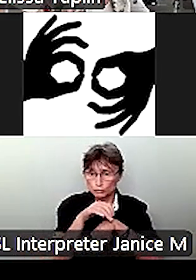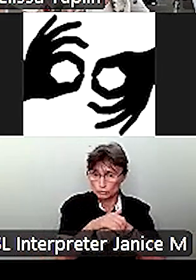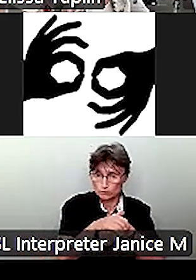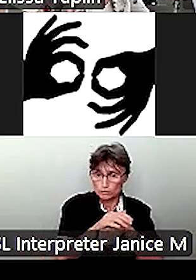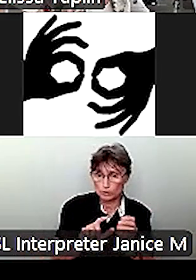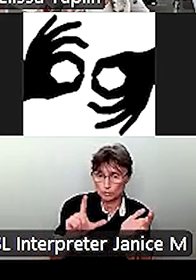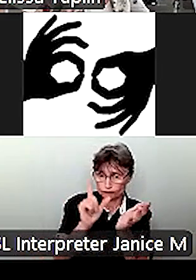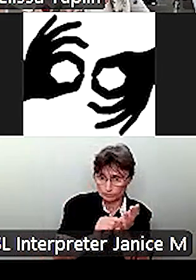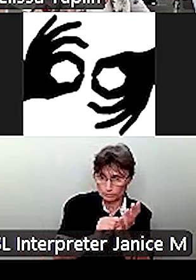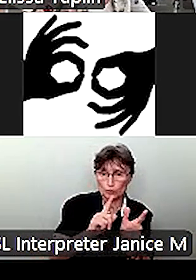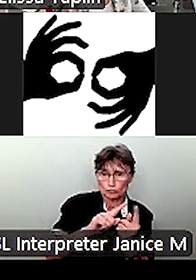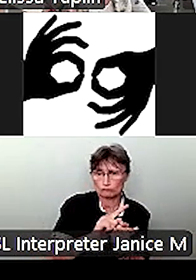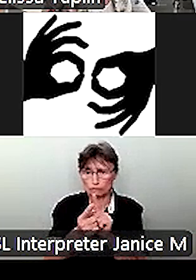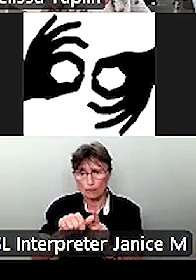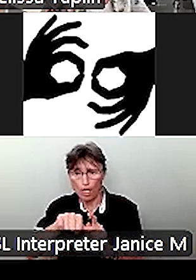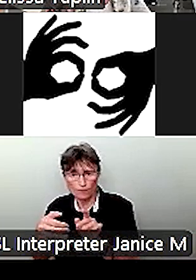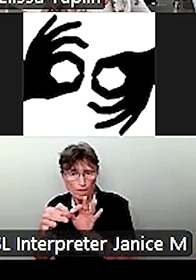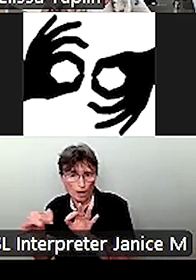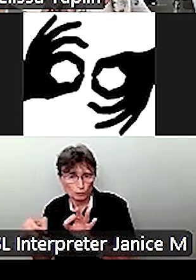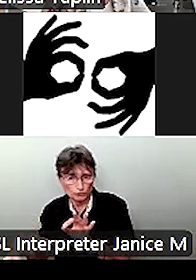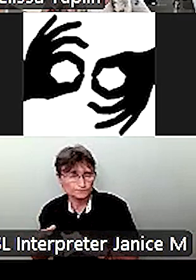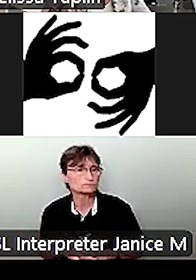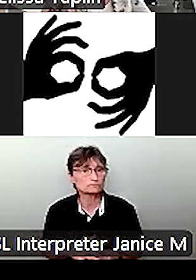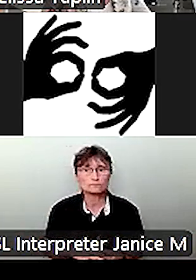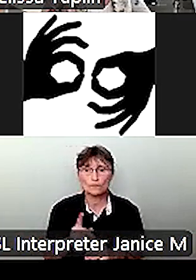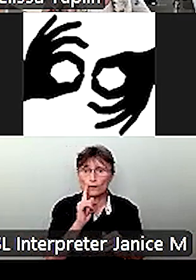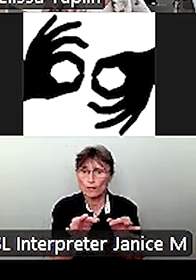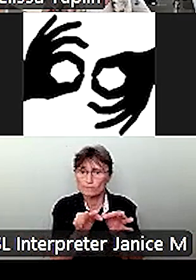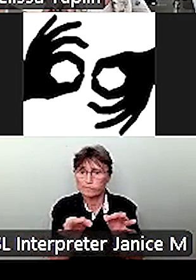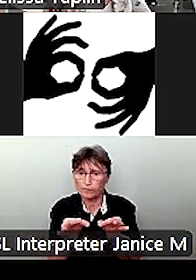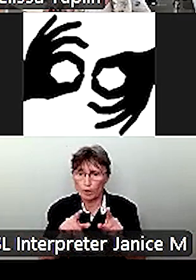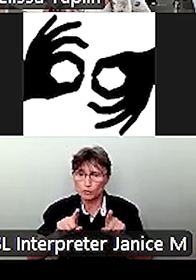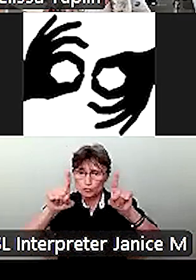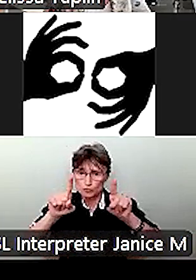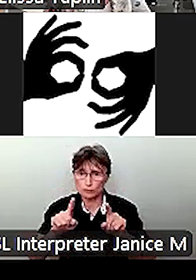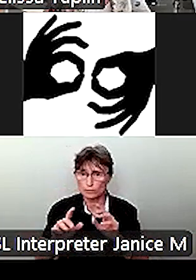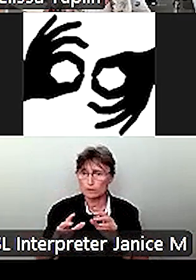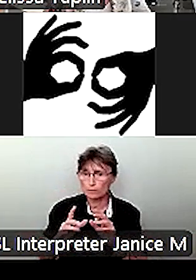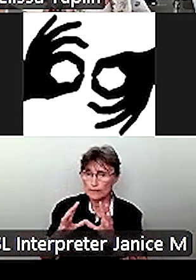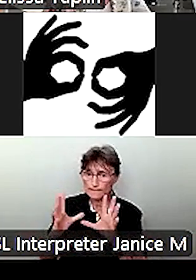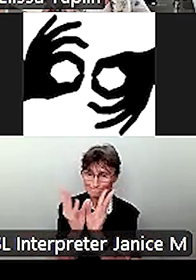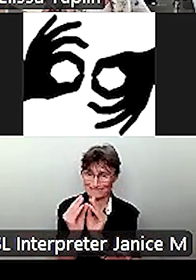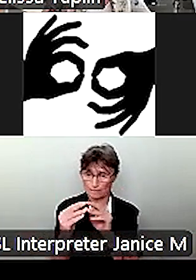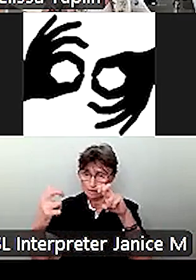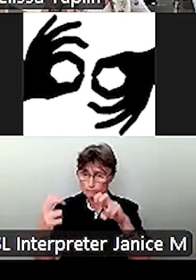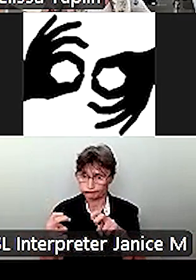languages, transcription of verbal meetings, or audio and video recordings into a written